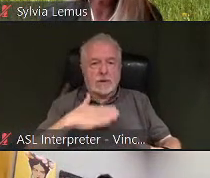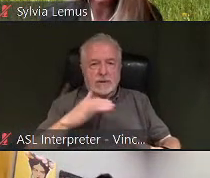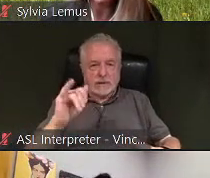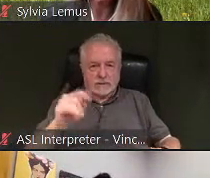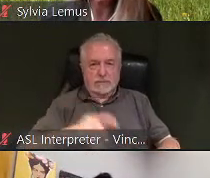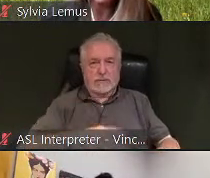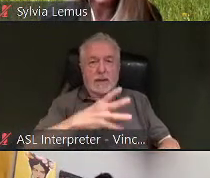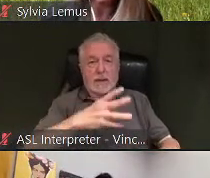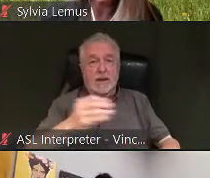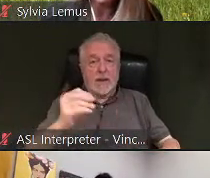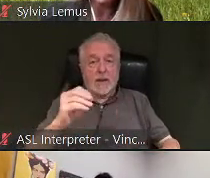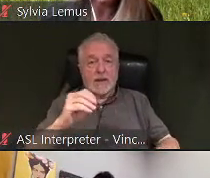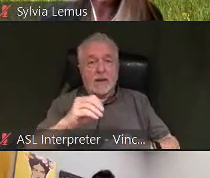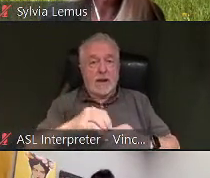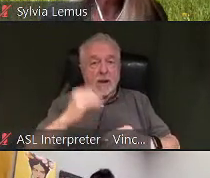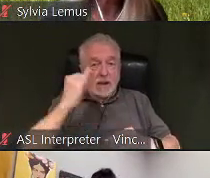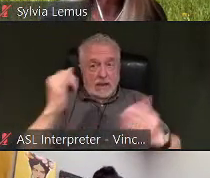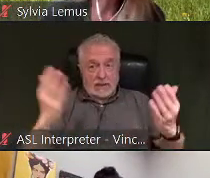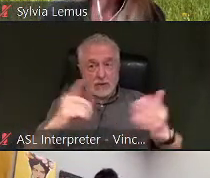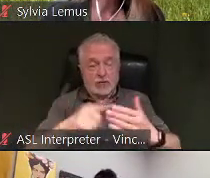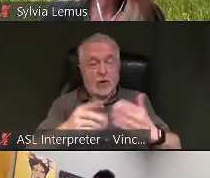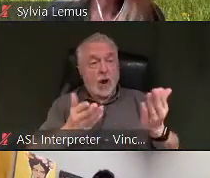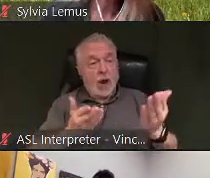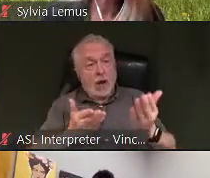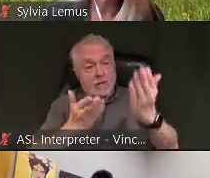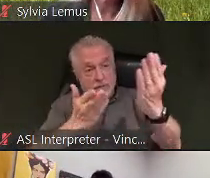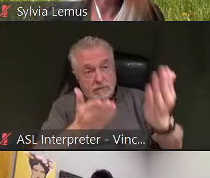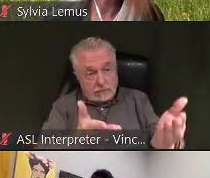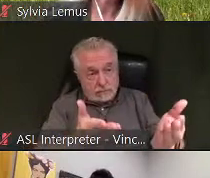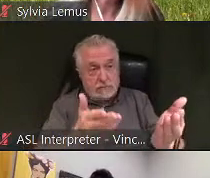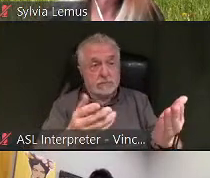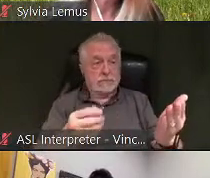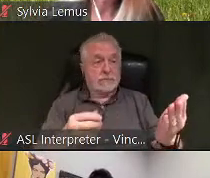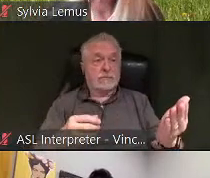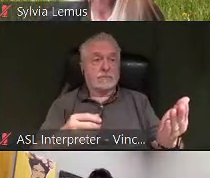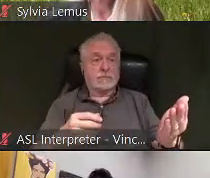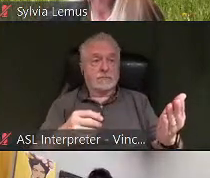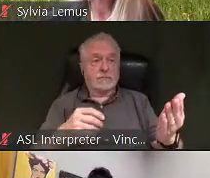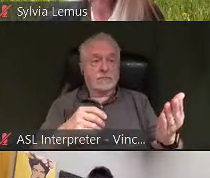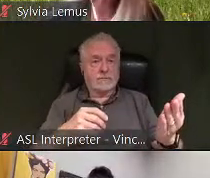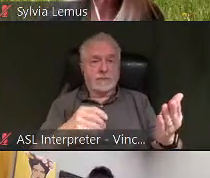And the idea here is to offer support for everyone here.